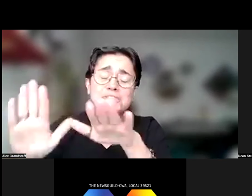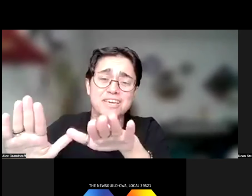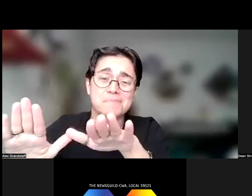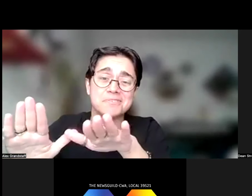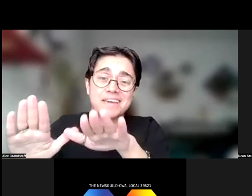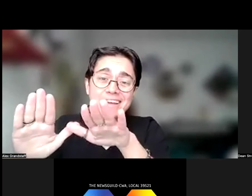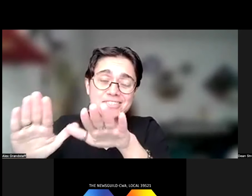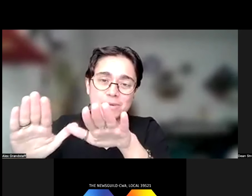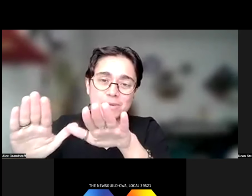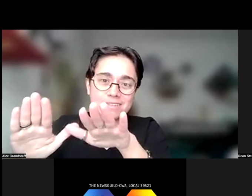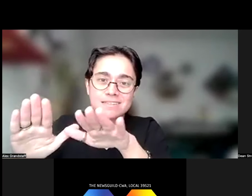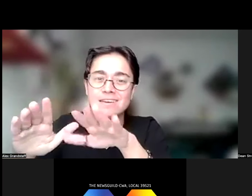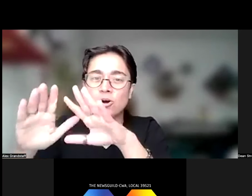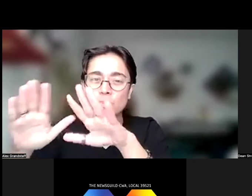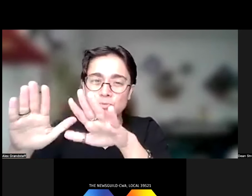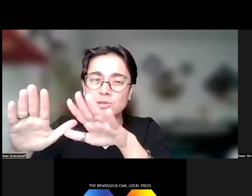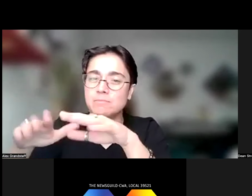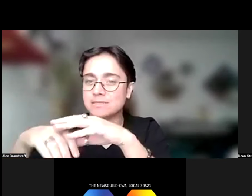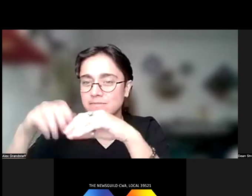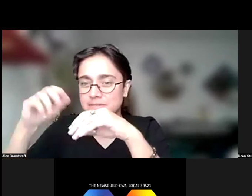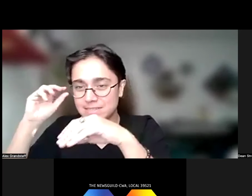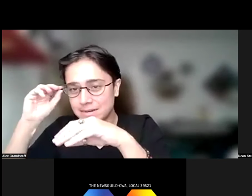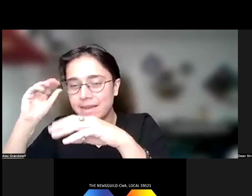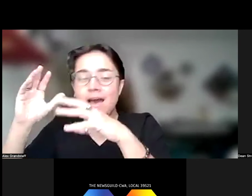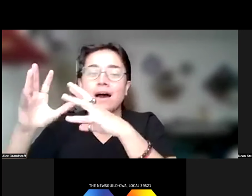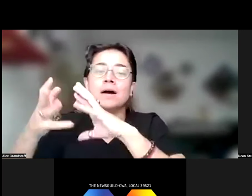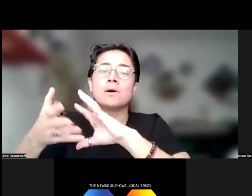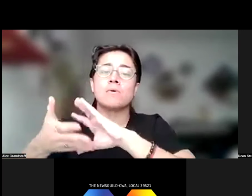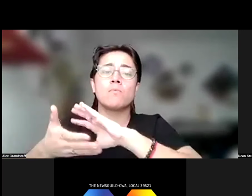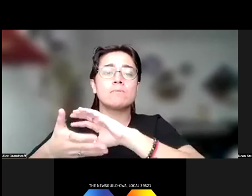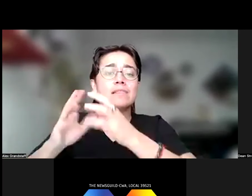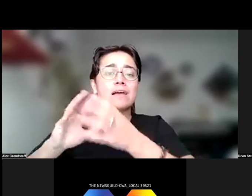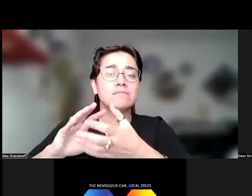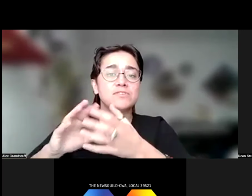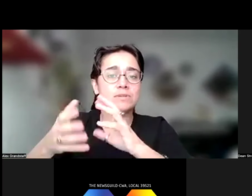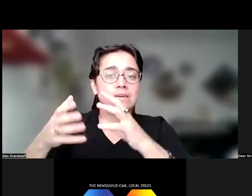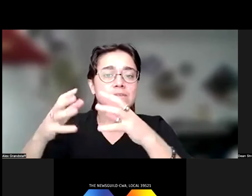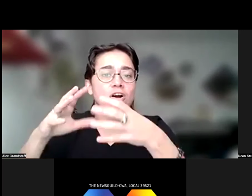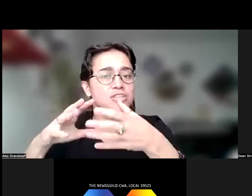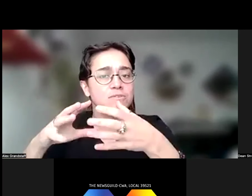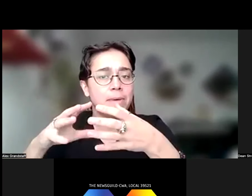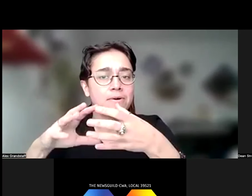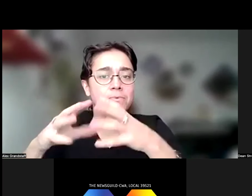about this policy over here. I'm just going to keep using HCB S